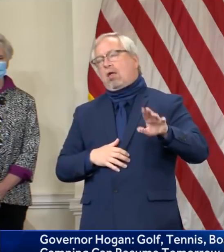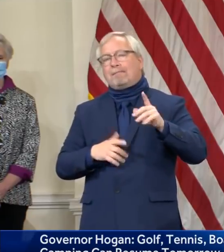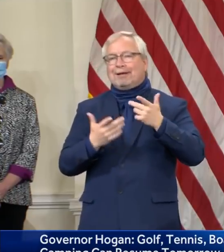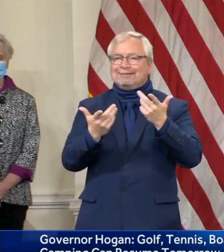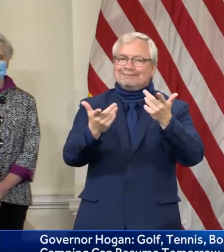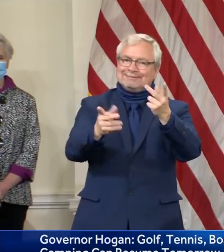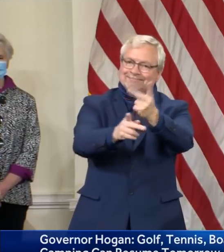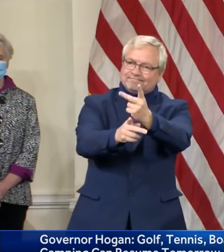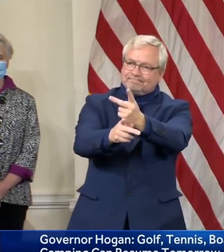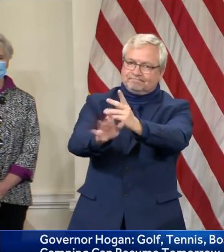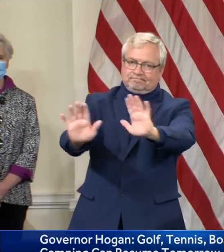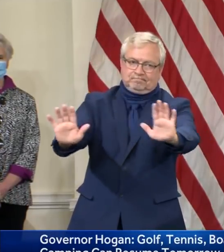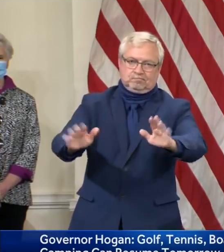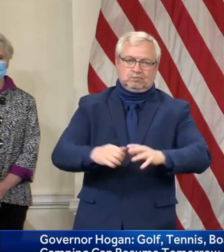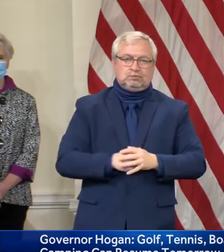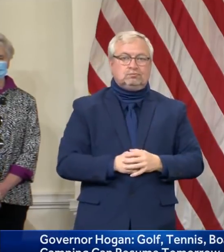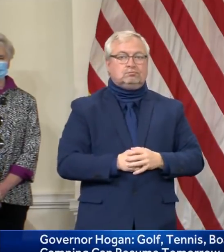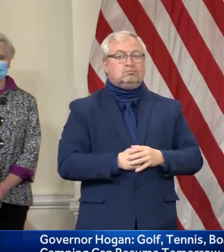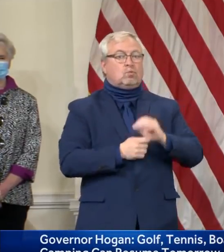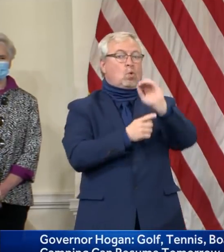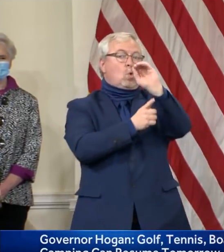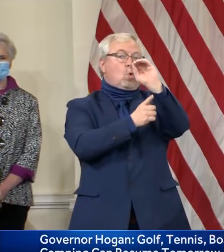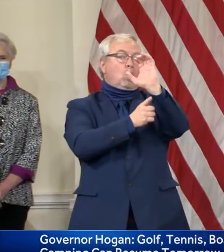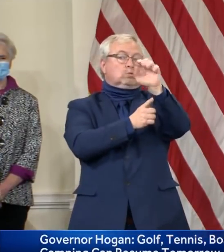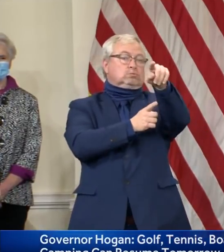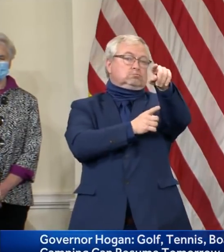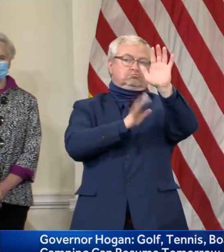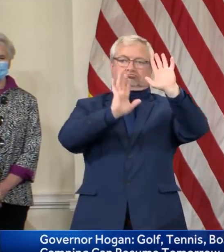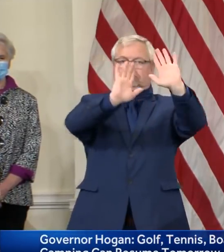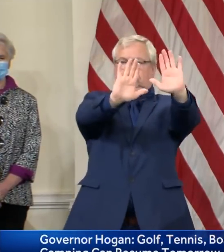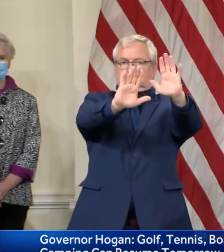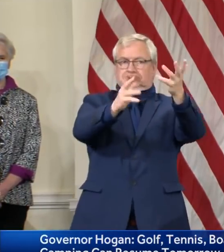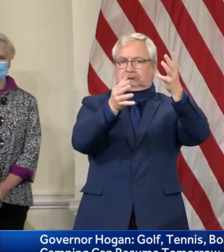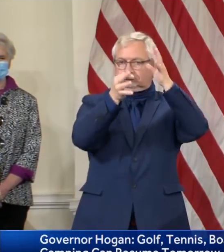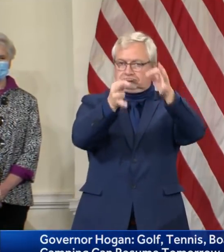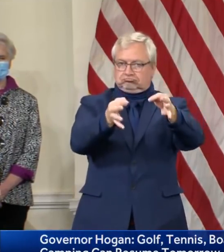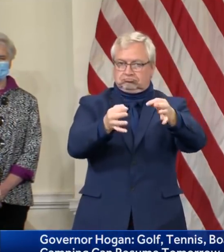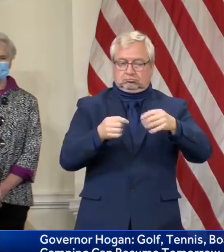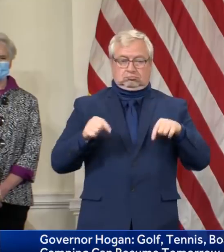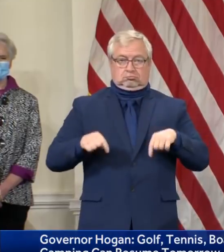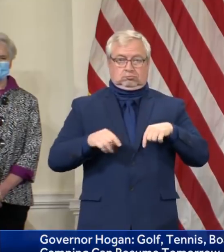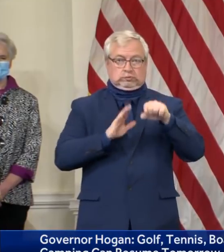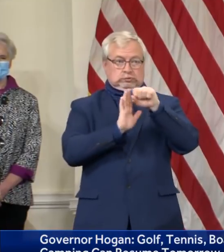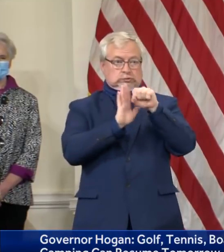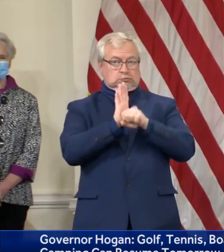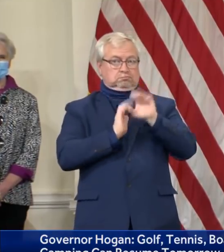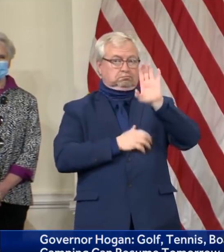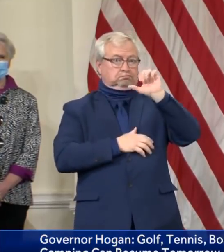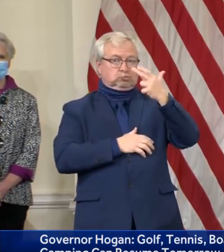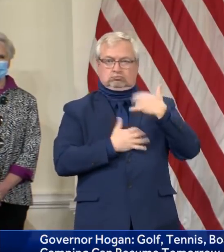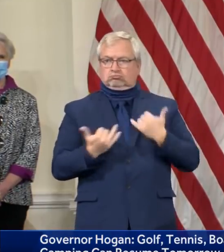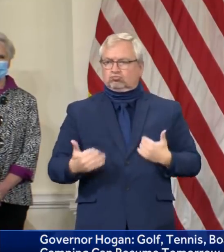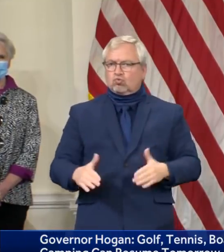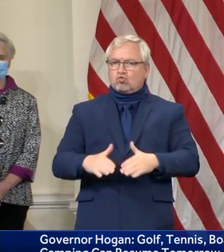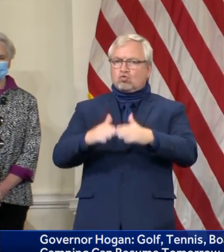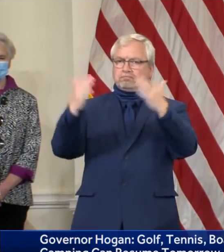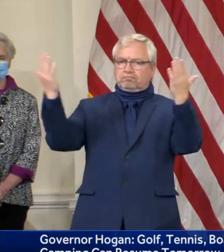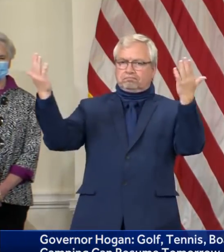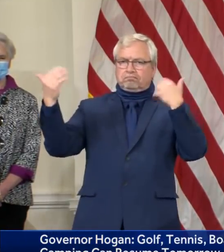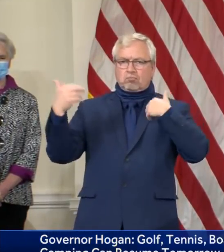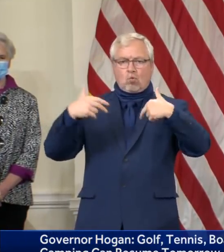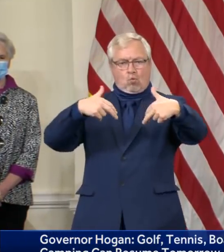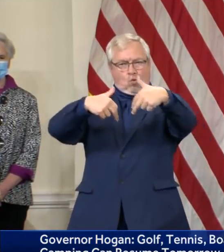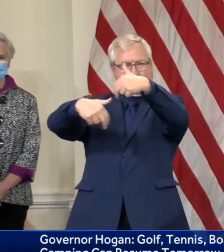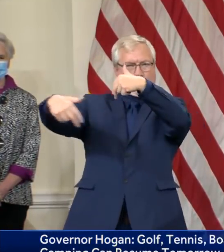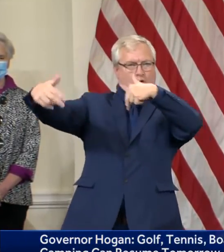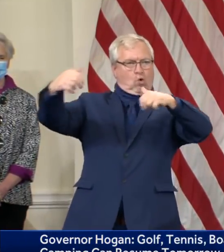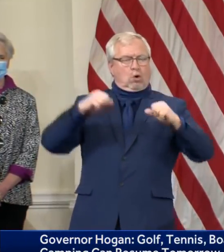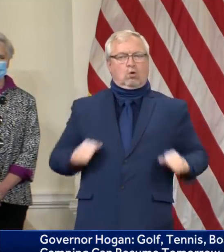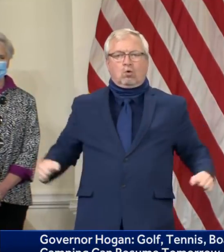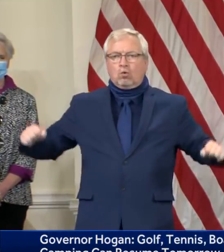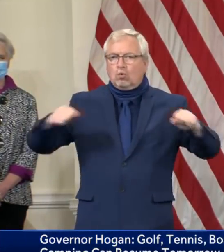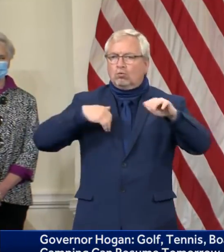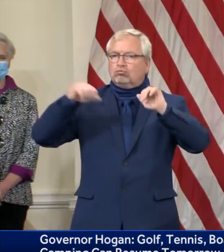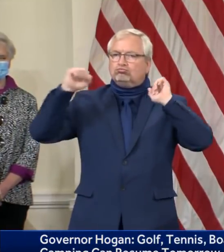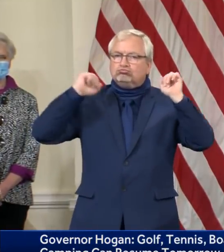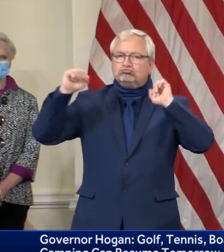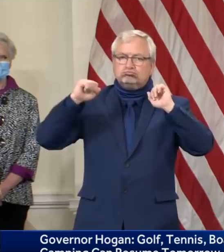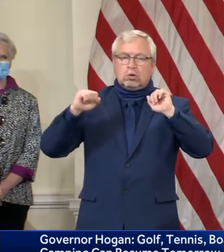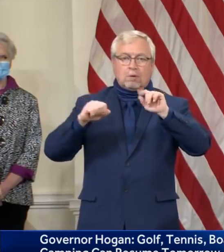WHENEVER YOU HAVE MORE PEOPLE OUTSIDE DOING THINGS, WE RUN THE RISK OF PEOPLE NOT LISTENING TO THAT KIND OF ADVICE.